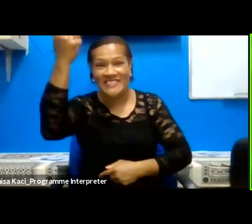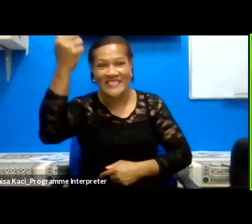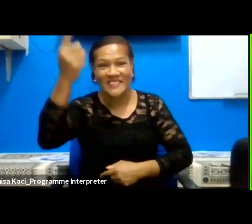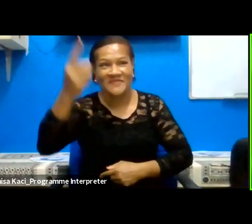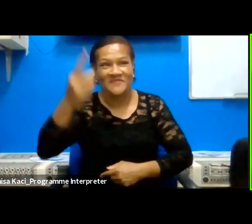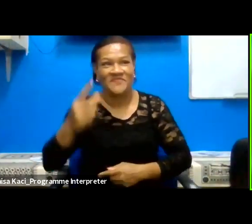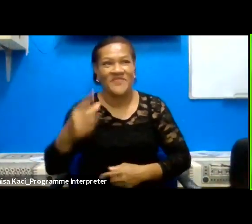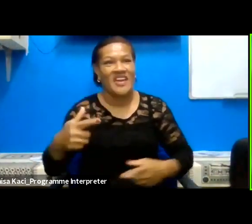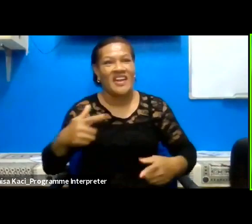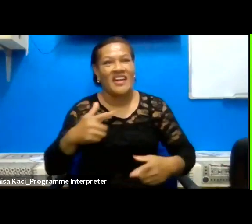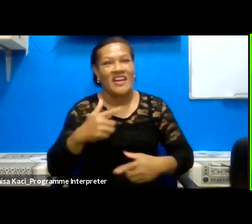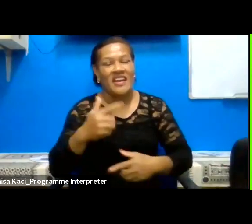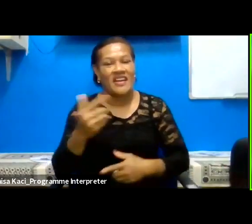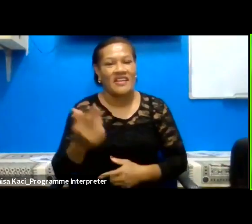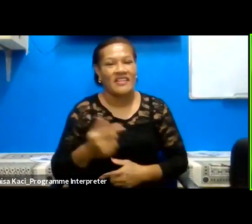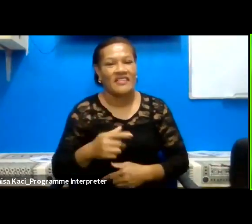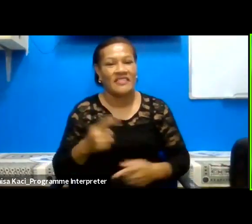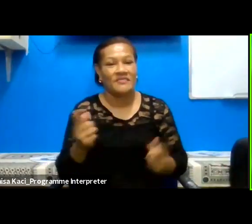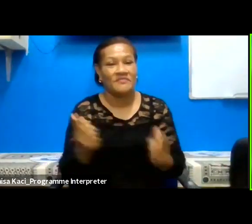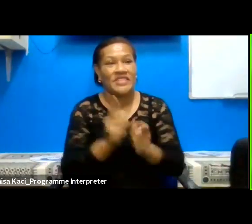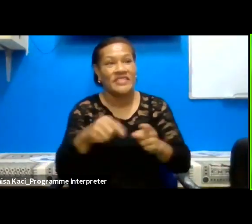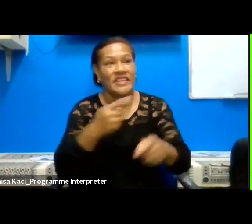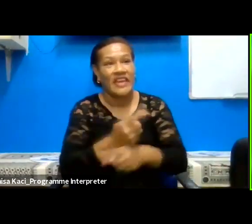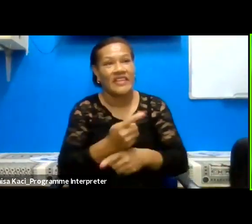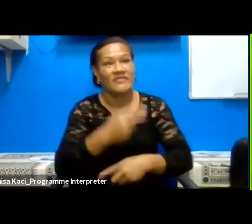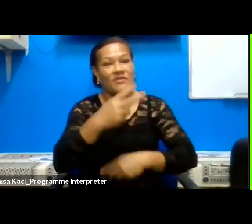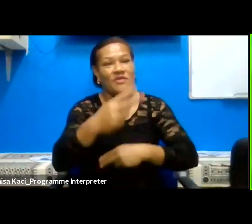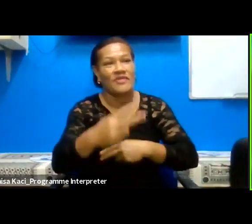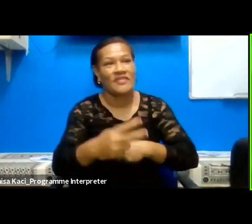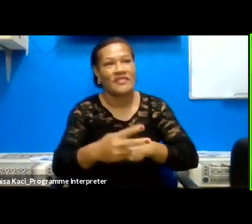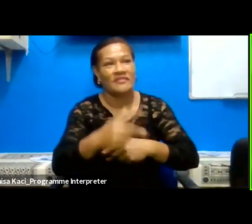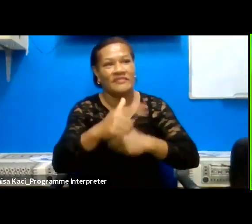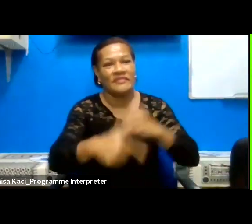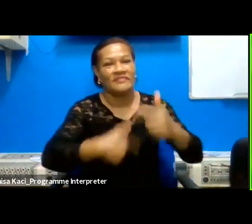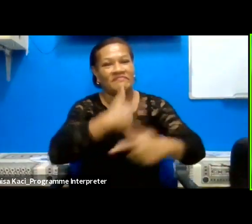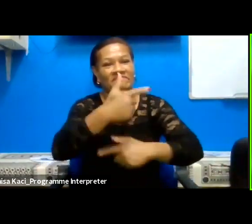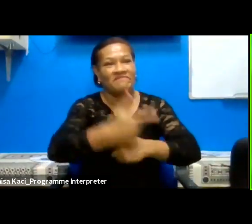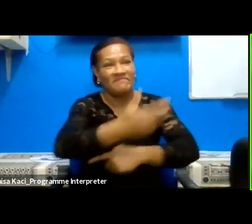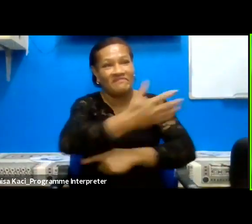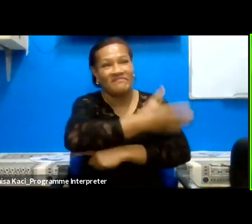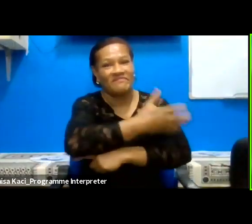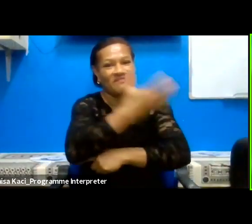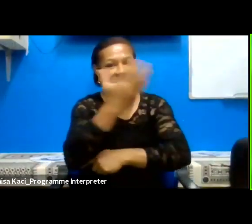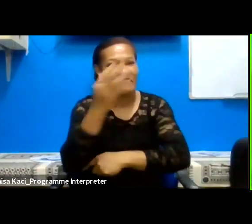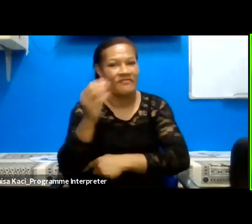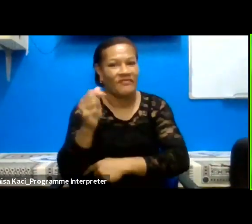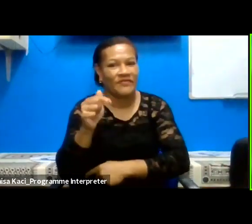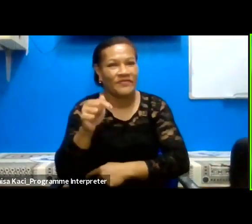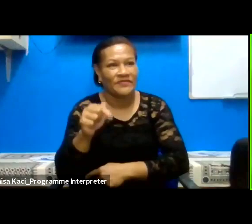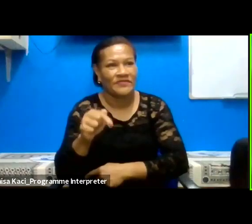The diversity of deaf people and all sign language users not